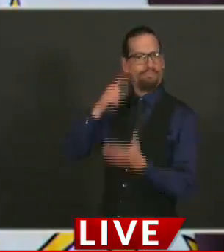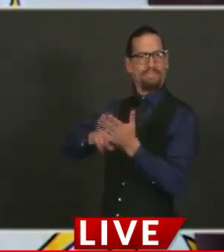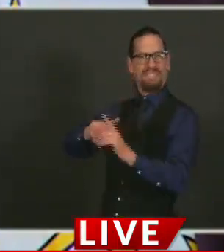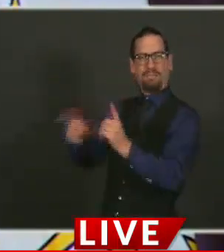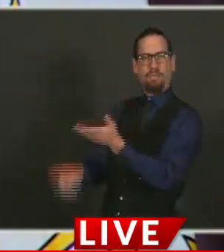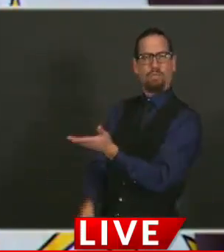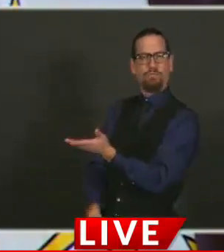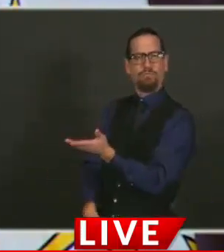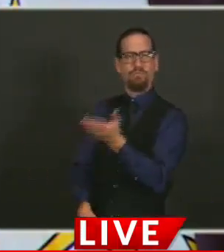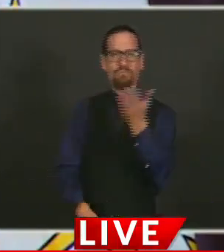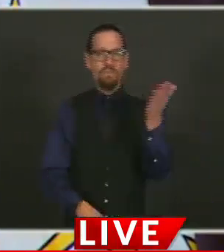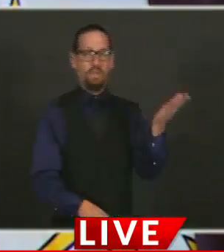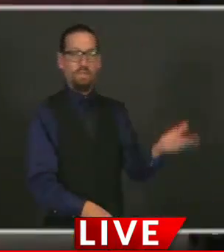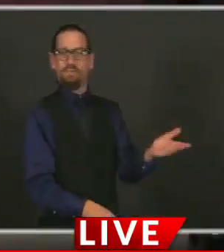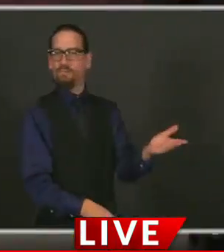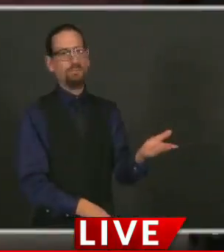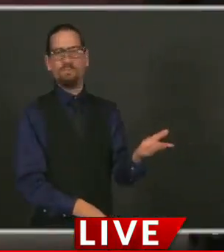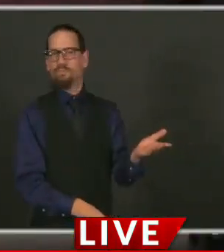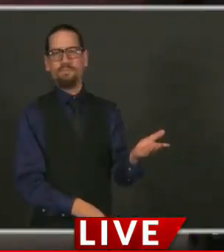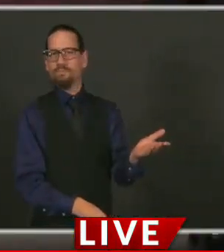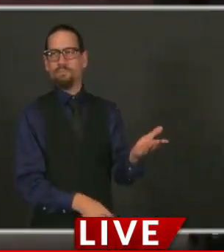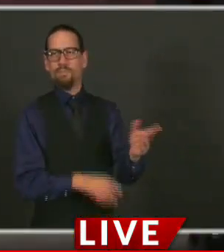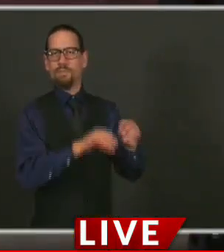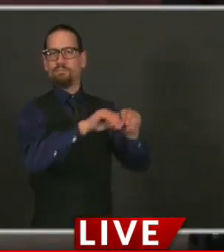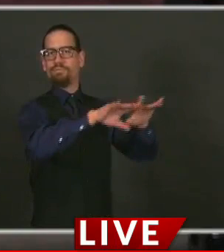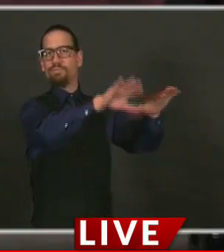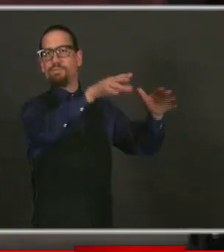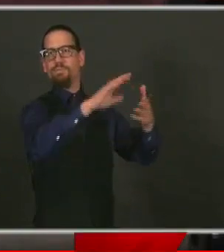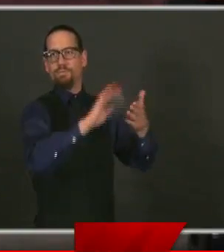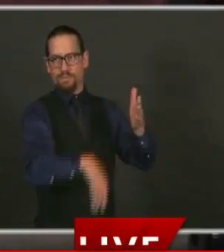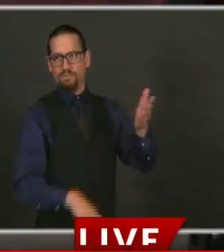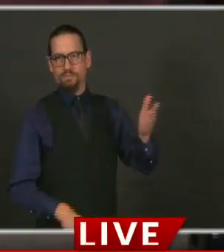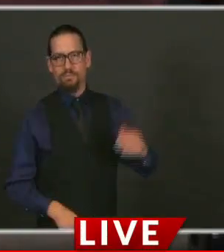SANITIZERS, AND MONITORING THAT REALLY IS THE DIFFERENCE MAKER